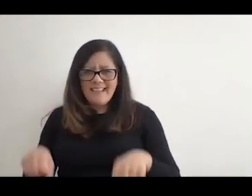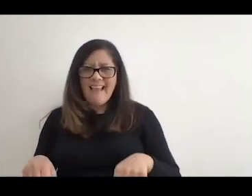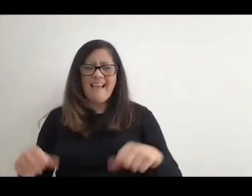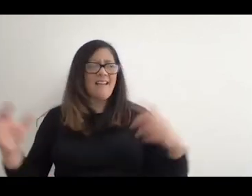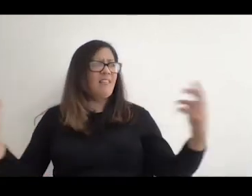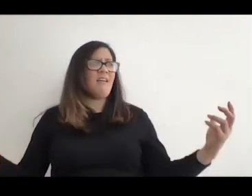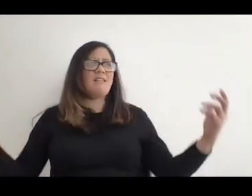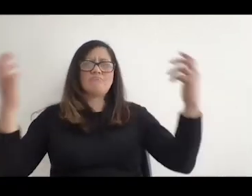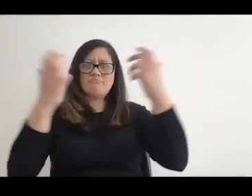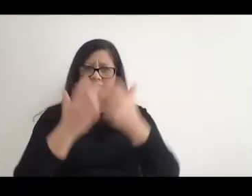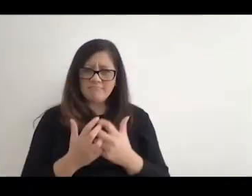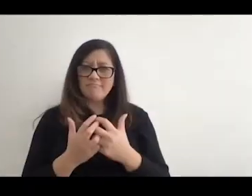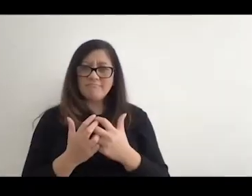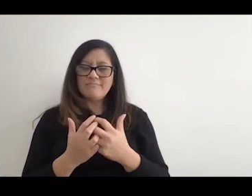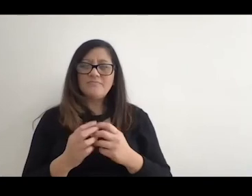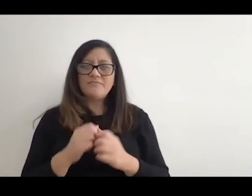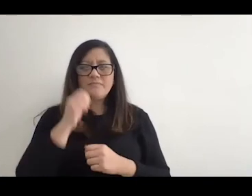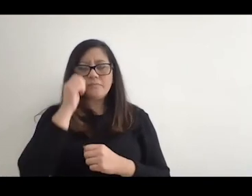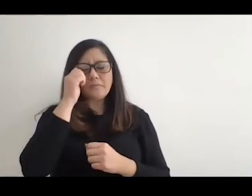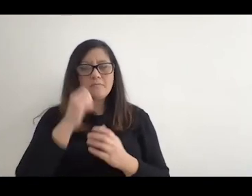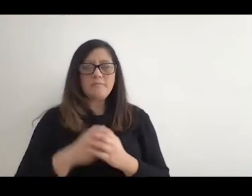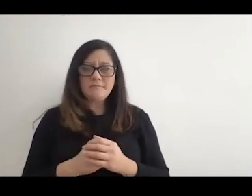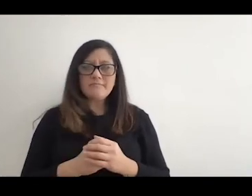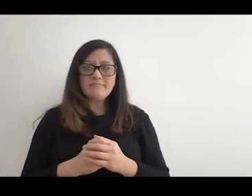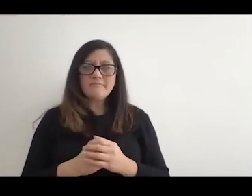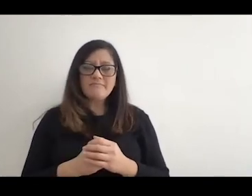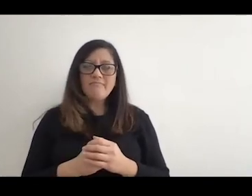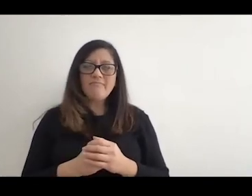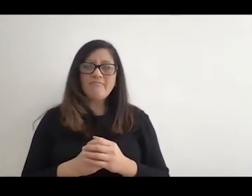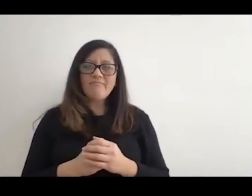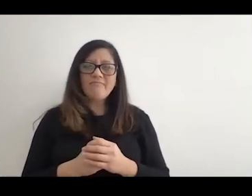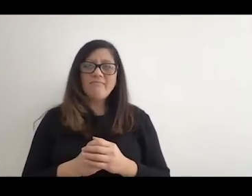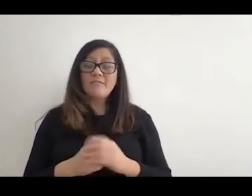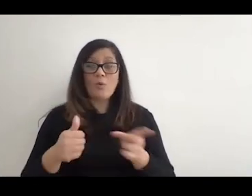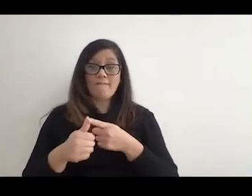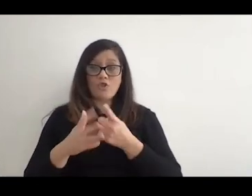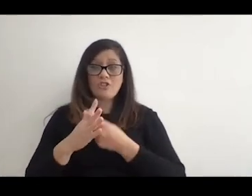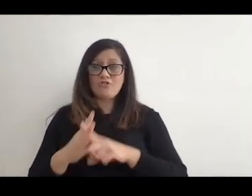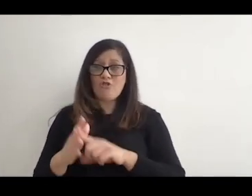were to think about it like a production, that's my pre production before we get into the main event,